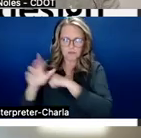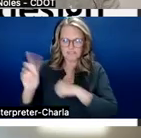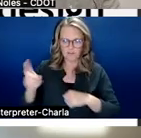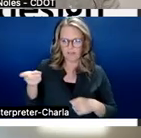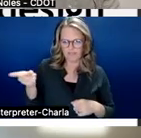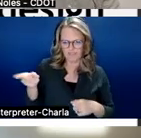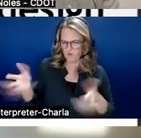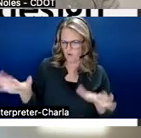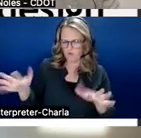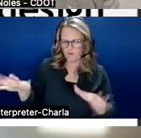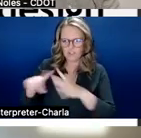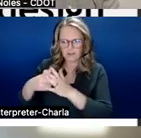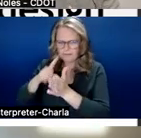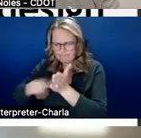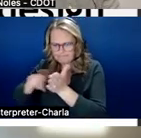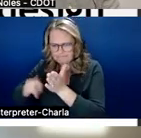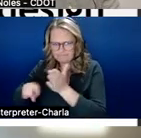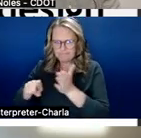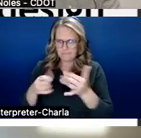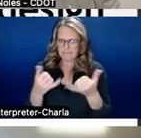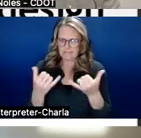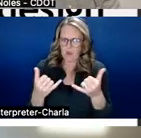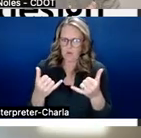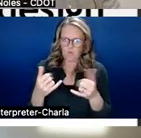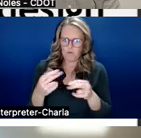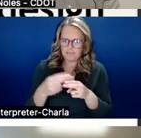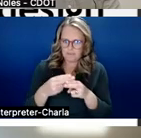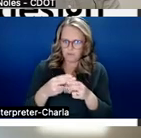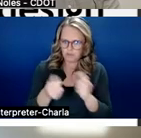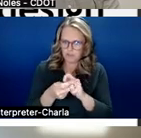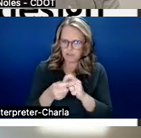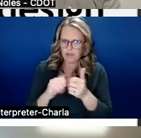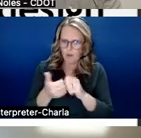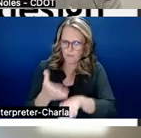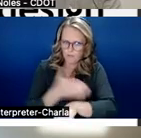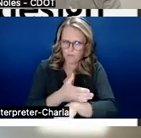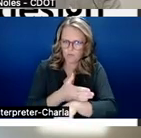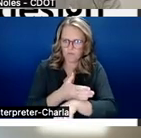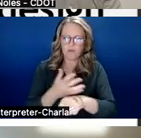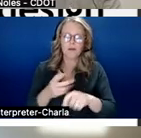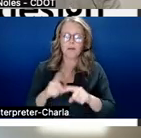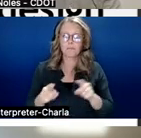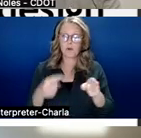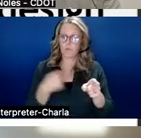to do some short term changes. But these are some really large capital improvements that we're planning.